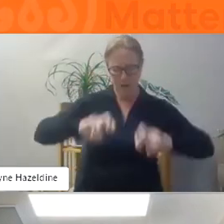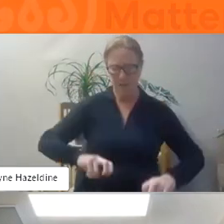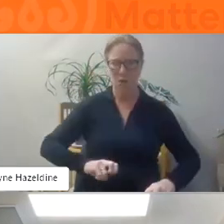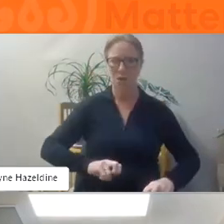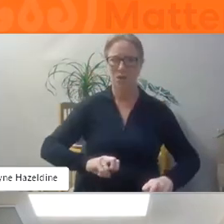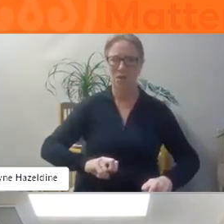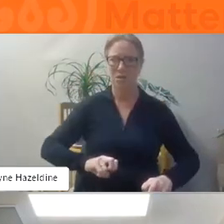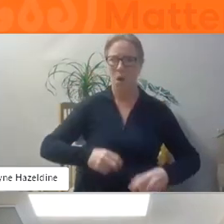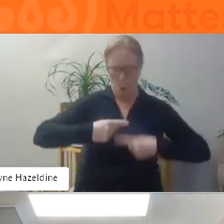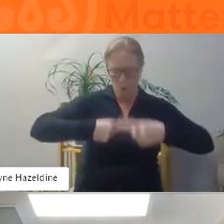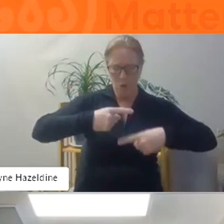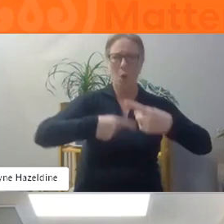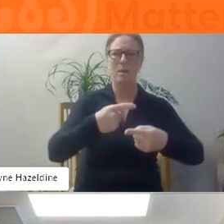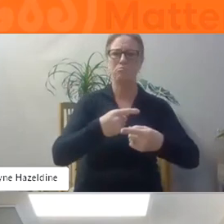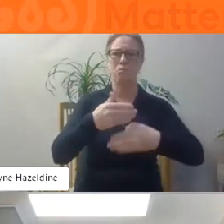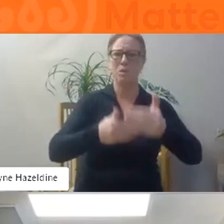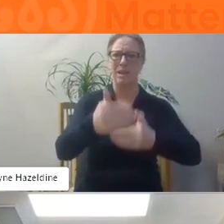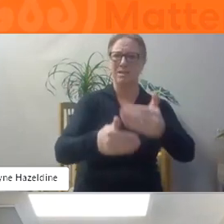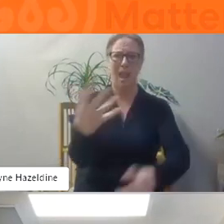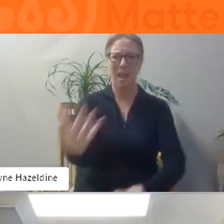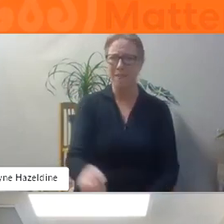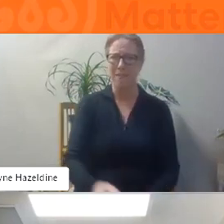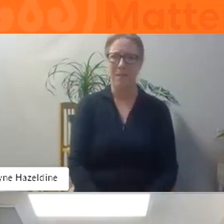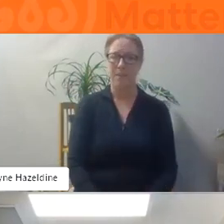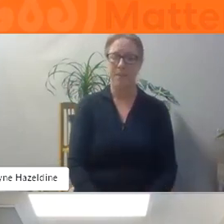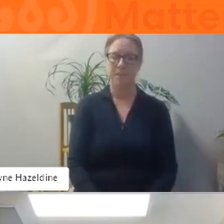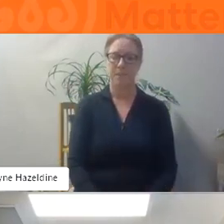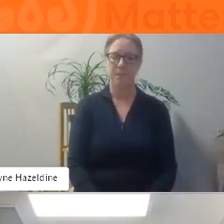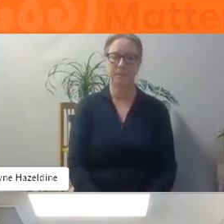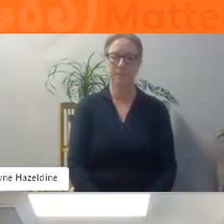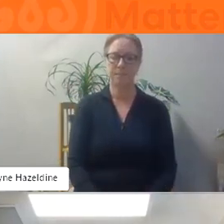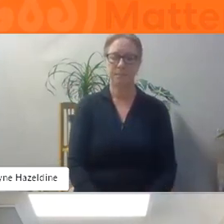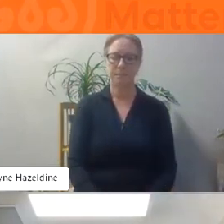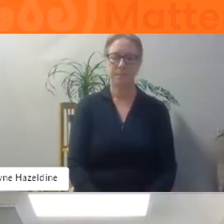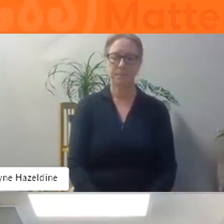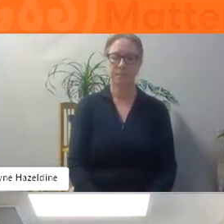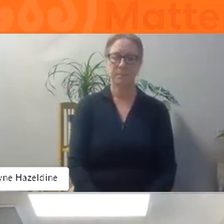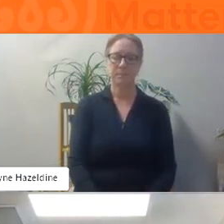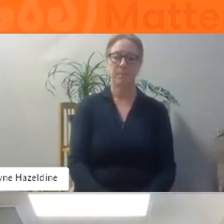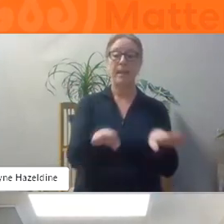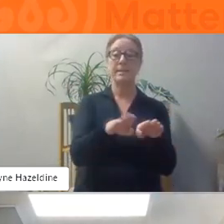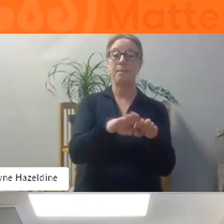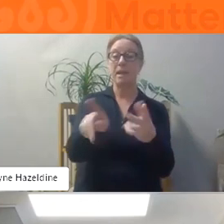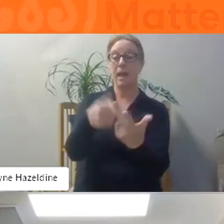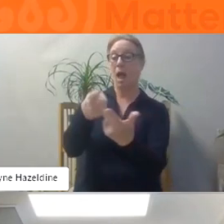ongoing process. Like others, I would say that we don't have an